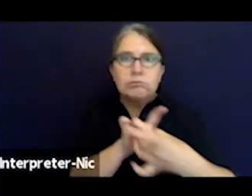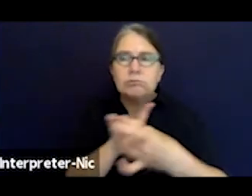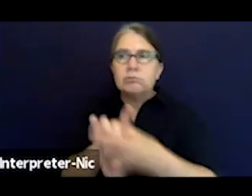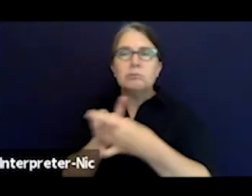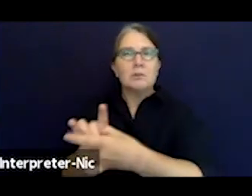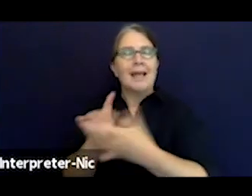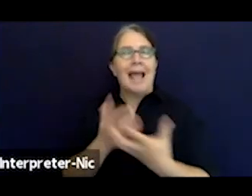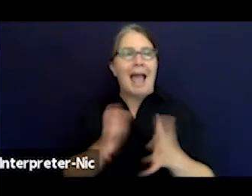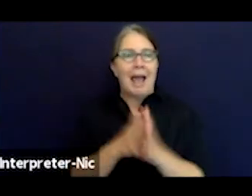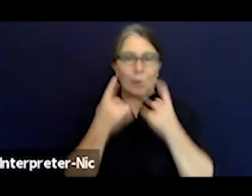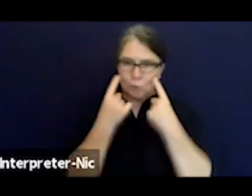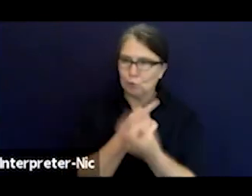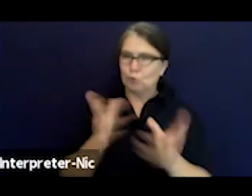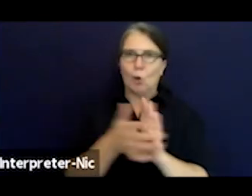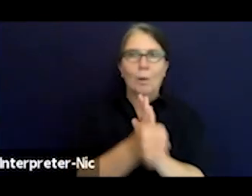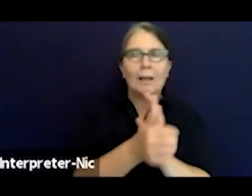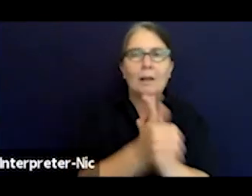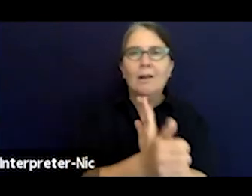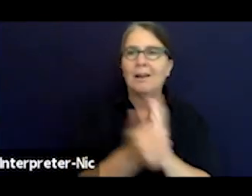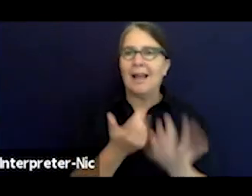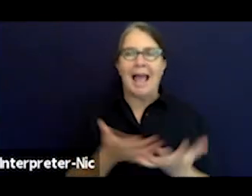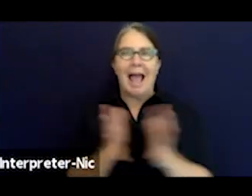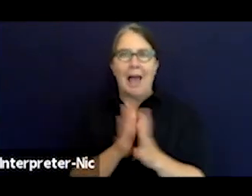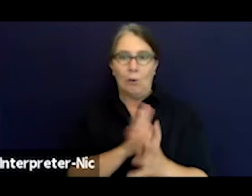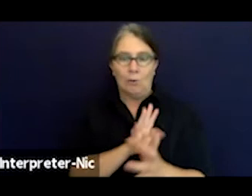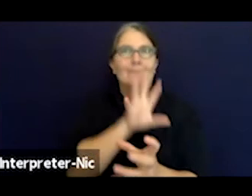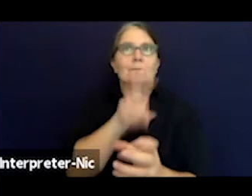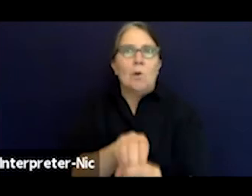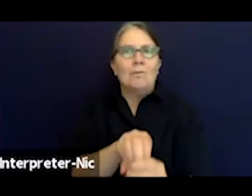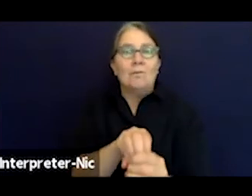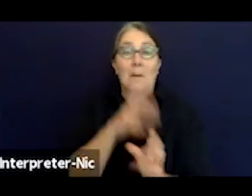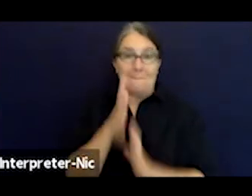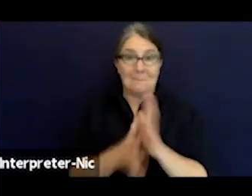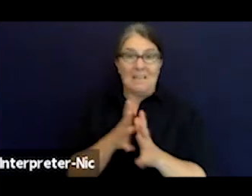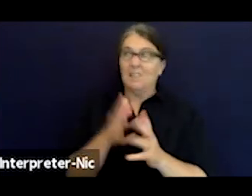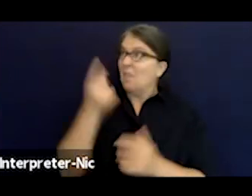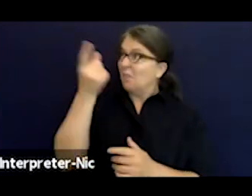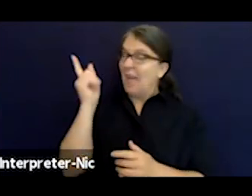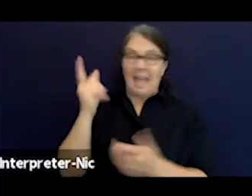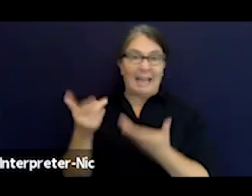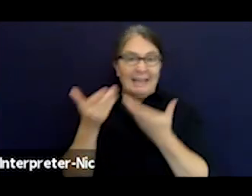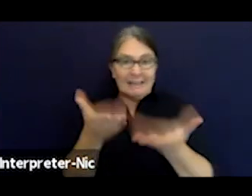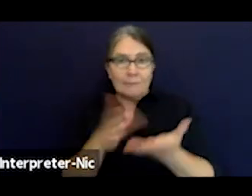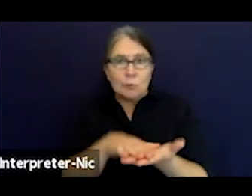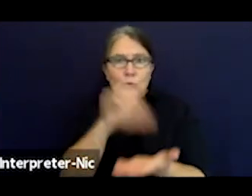they are actually giving their students more time for study and practice. This was